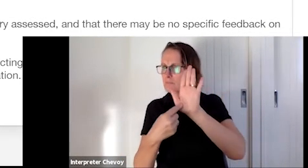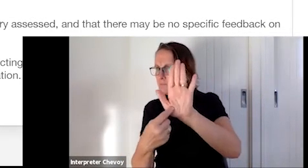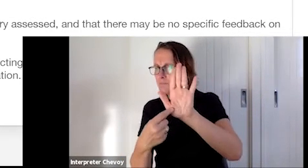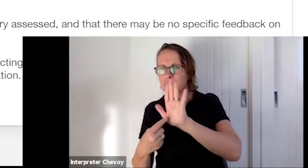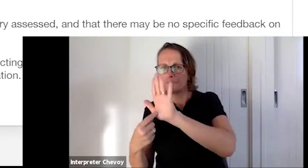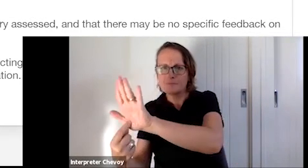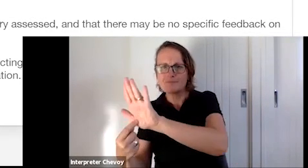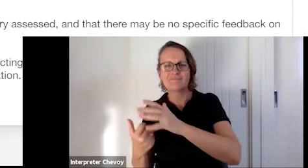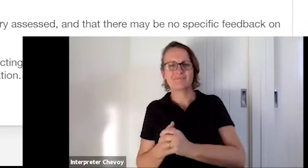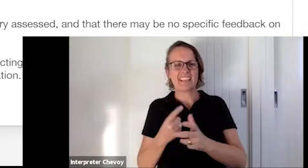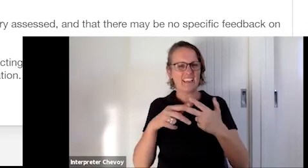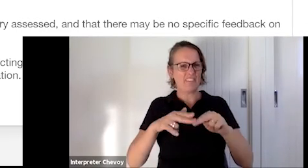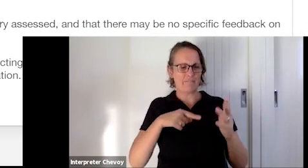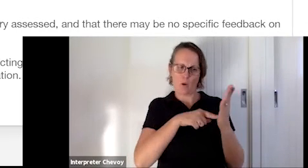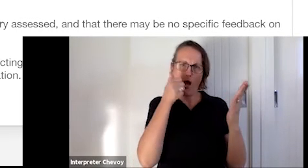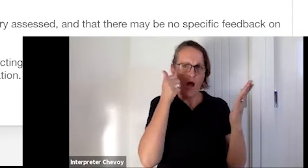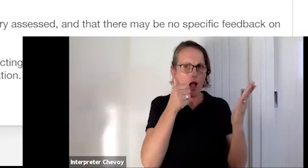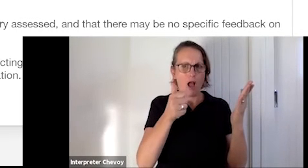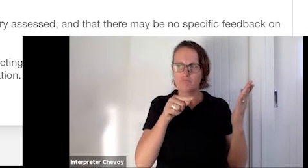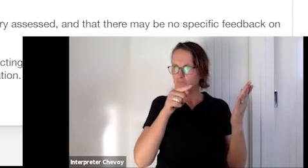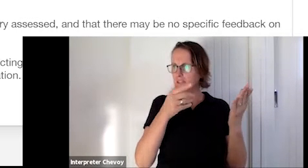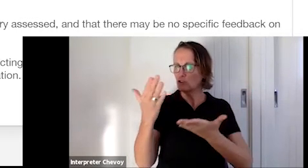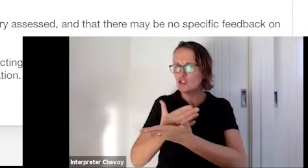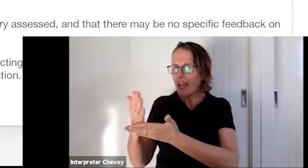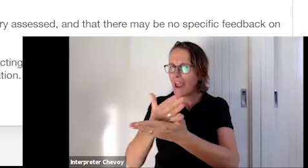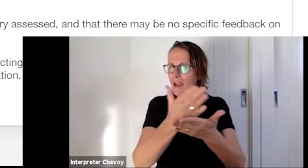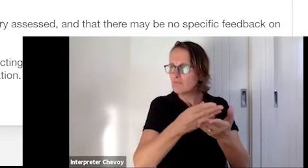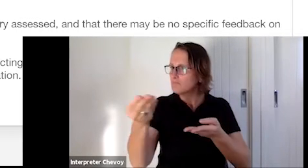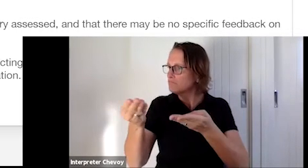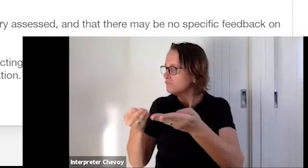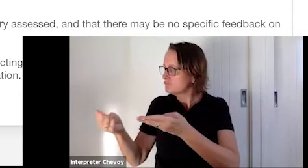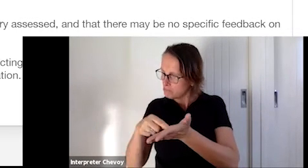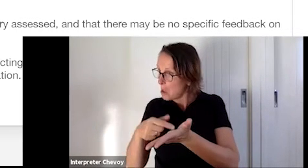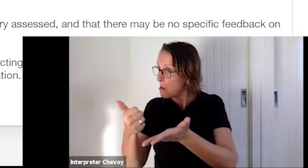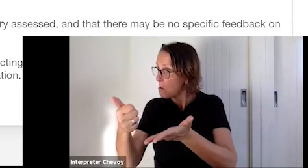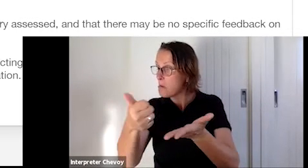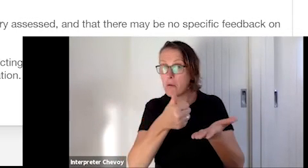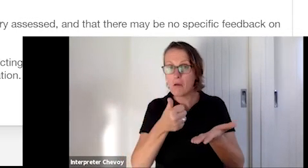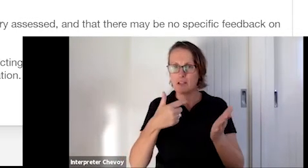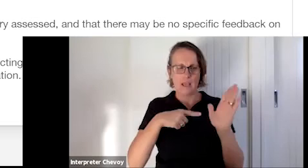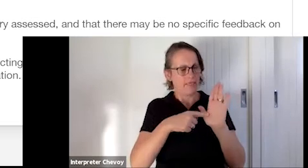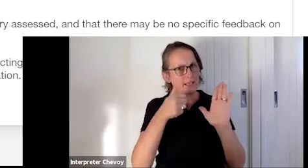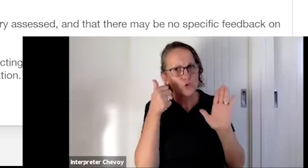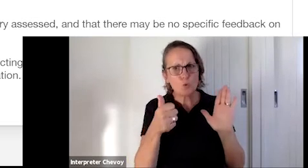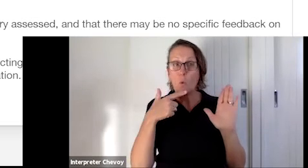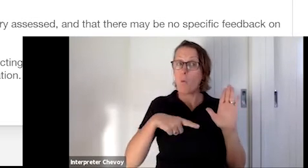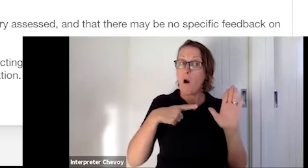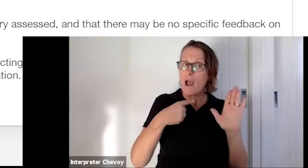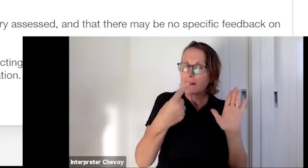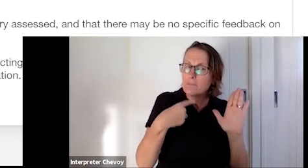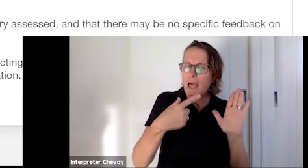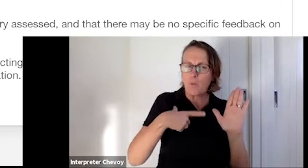in the top band, to talk about why they think a particular one is great or where they've spotted